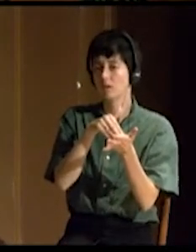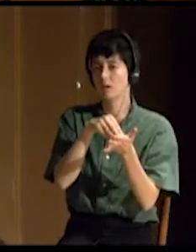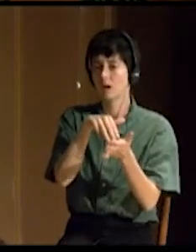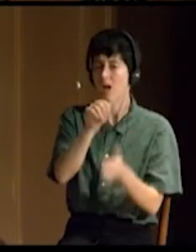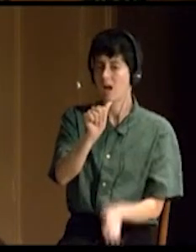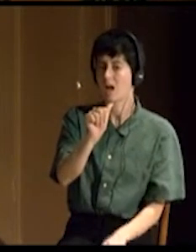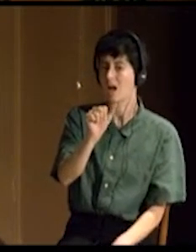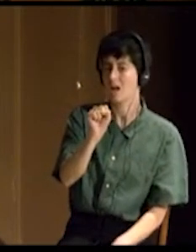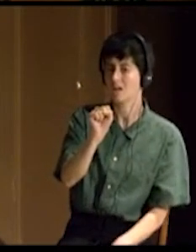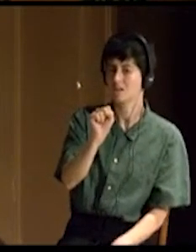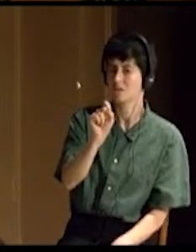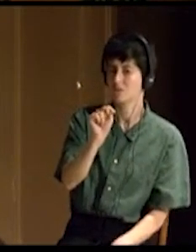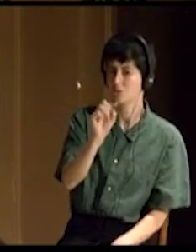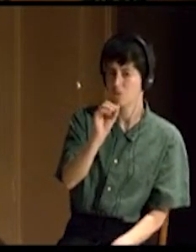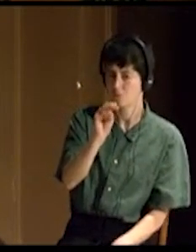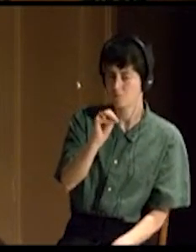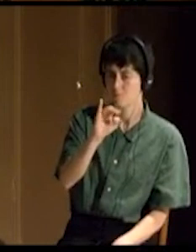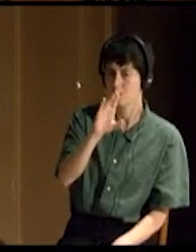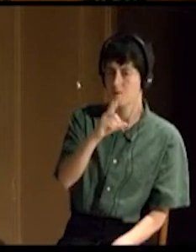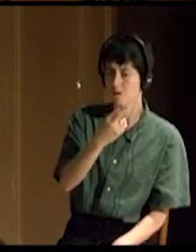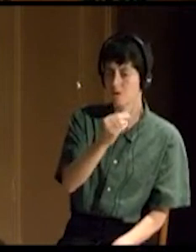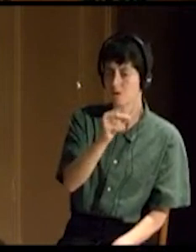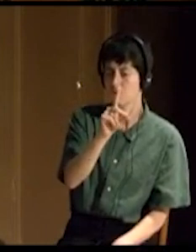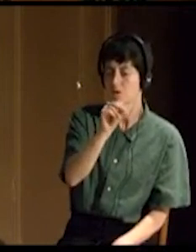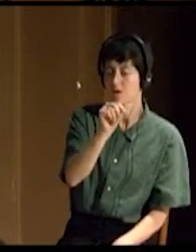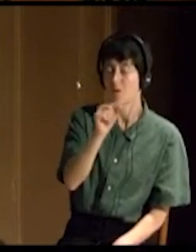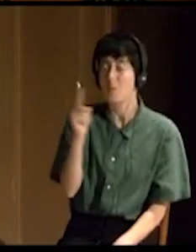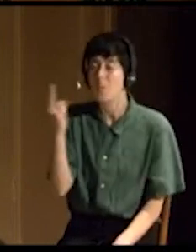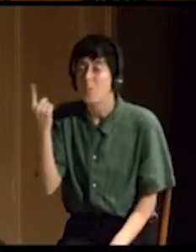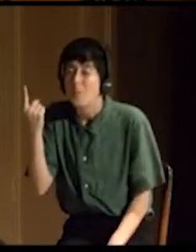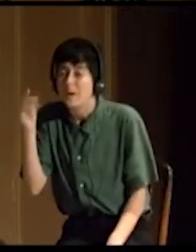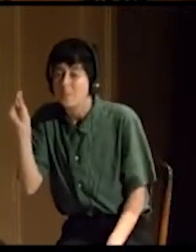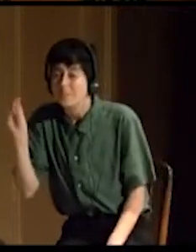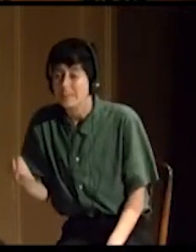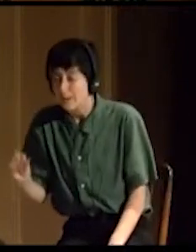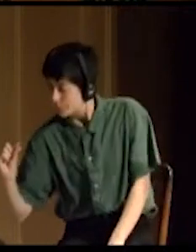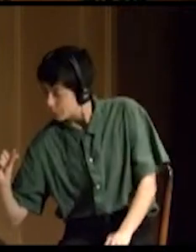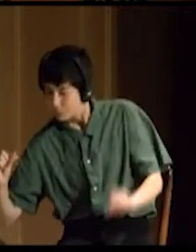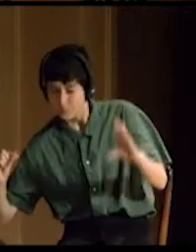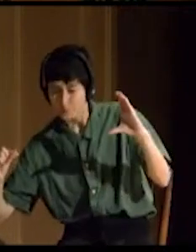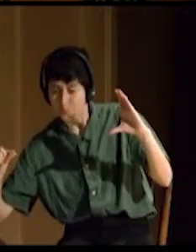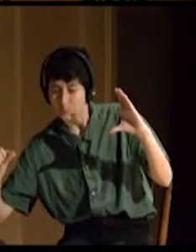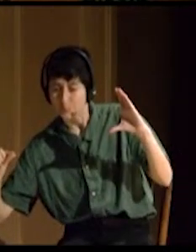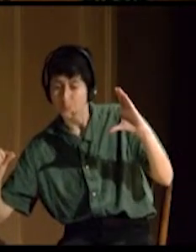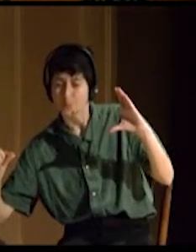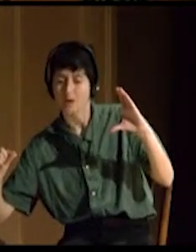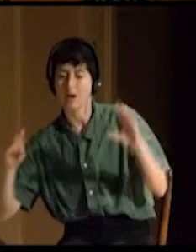And this is what we're gonna talk about today. And just by looking at these at first, a lot of people don't even realize